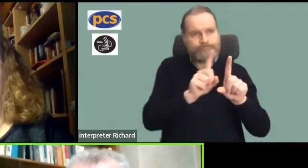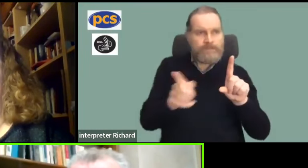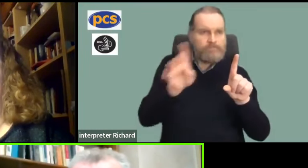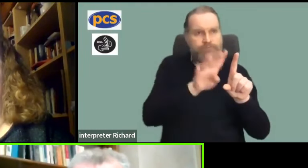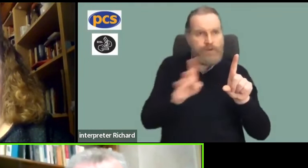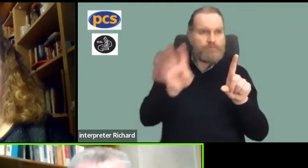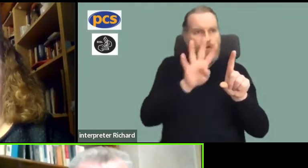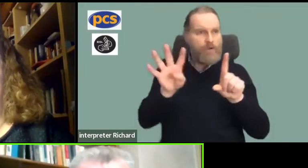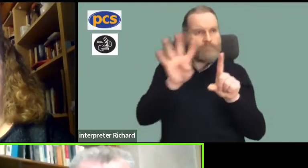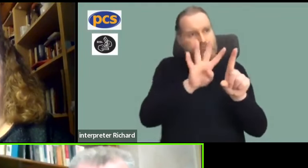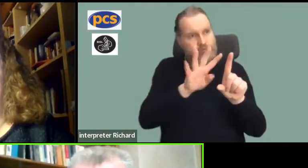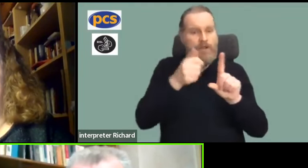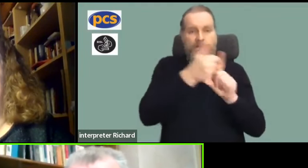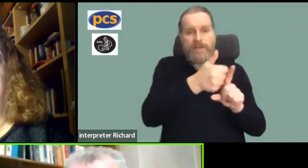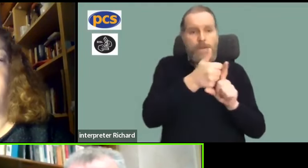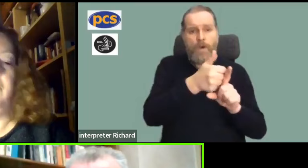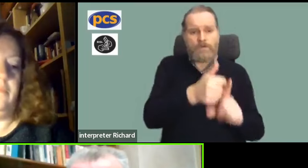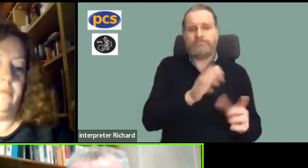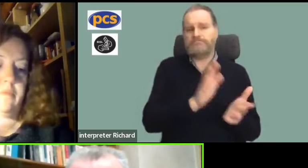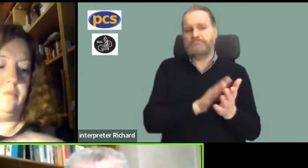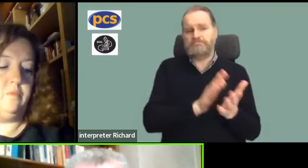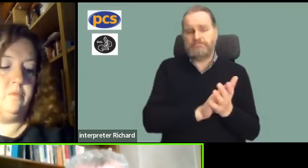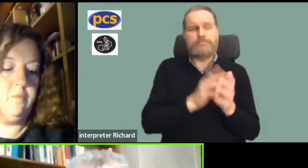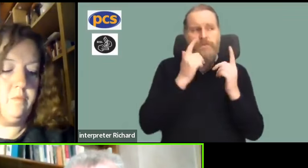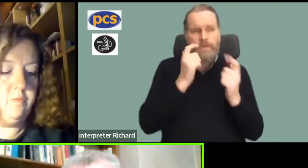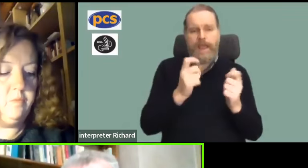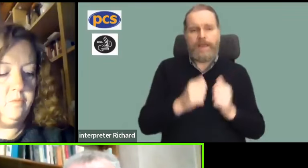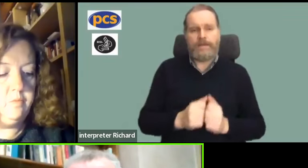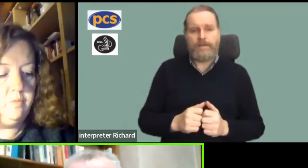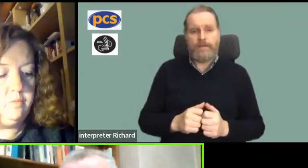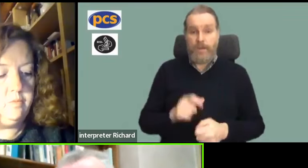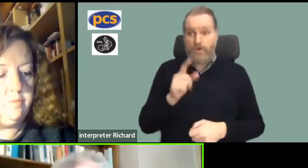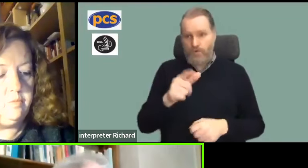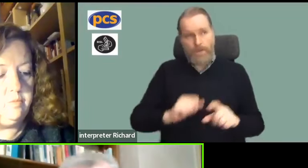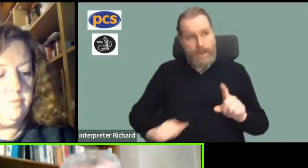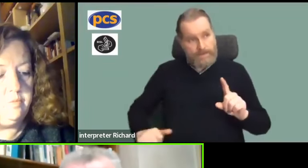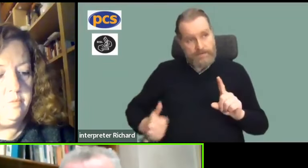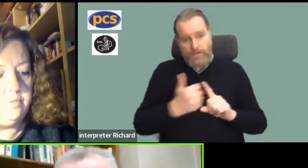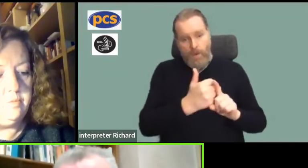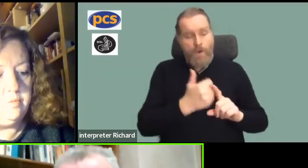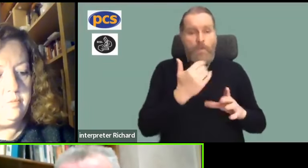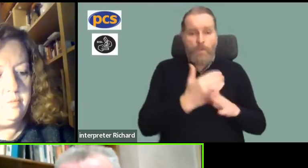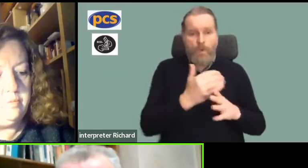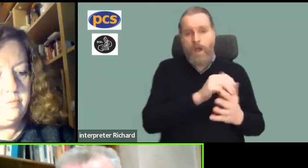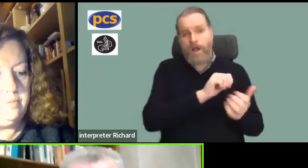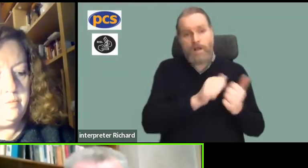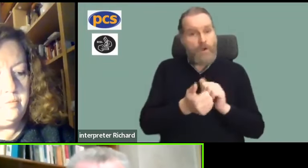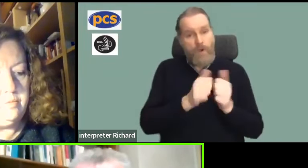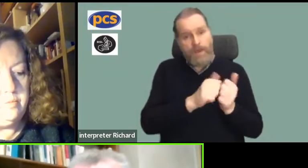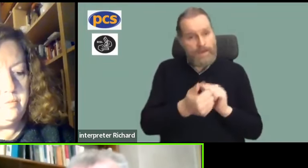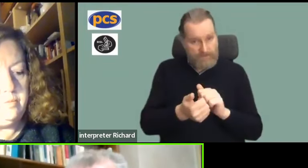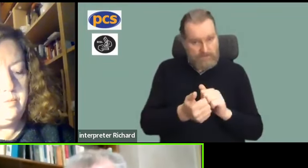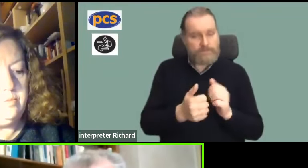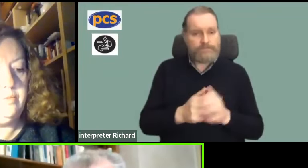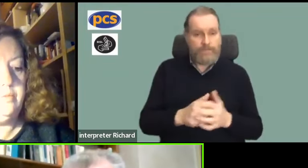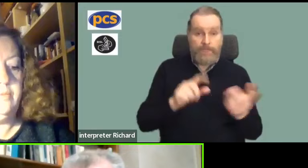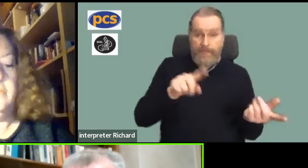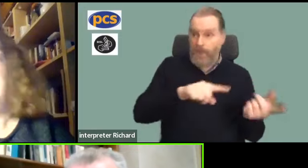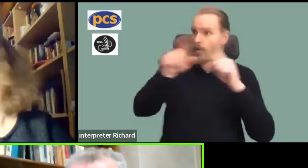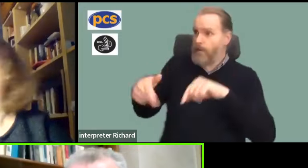the strength morrow morrow, will go down a morrow will go down a storm you u can give personal solidarity can give personal solidarity on behalf of your work, Colleagues, and the take that back and take it to your